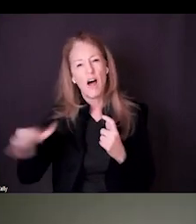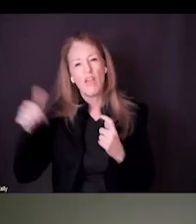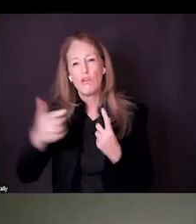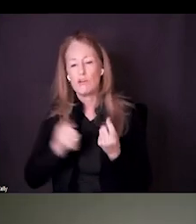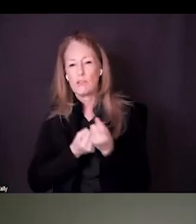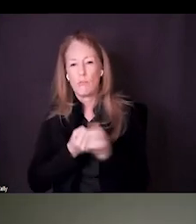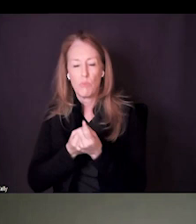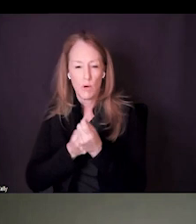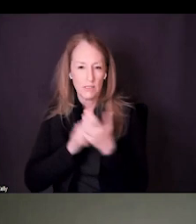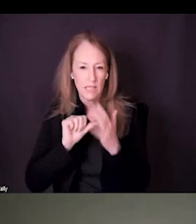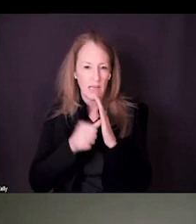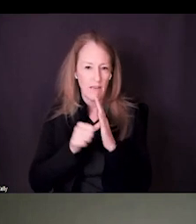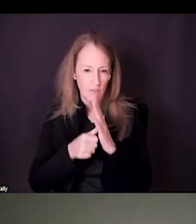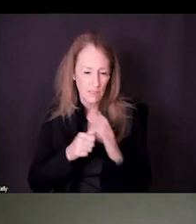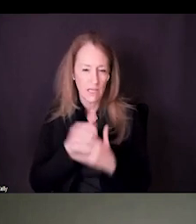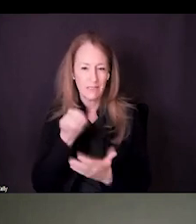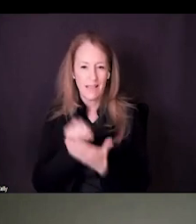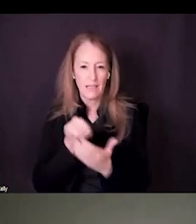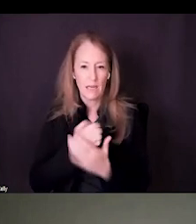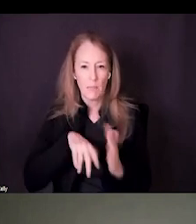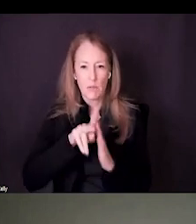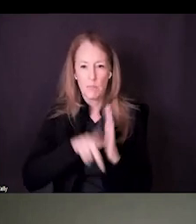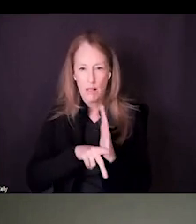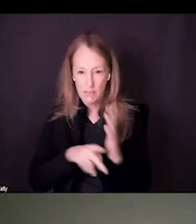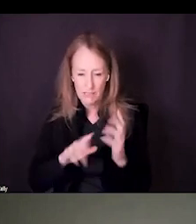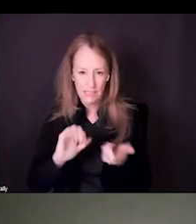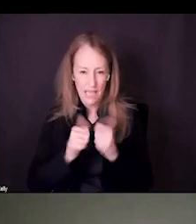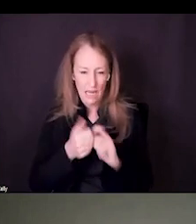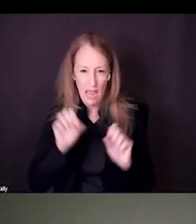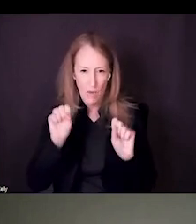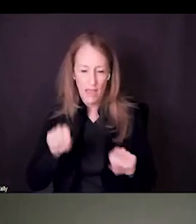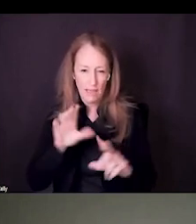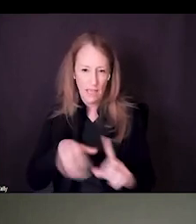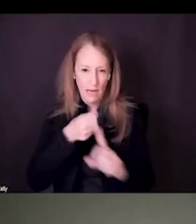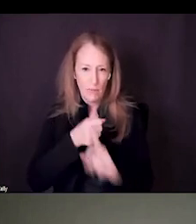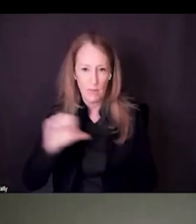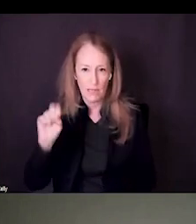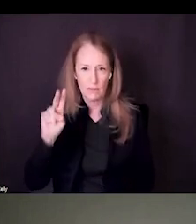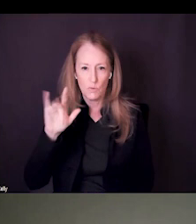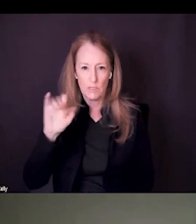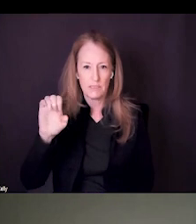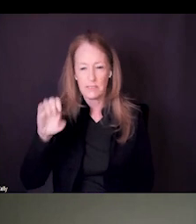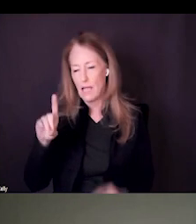HOW ECONOMIC POLICY REALLY CAN IMPACT SUICIDE PREVENTION AND MENTAL